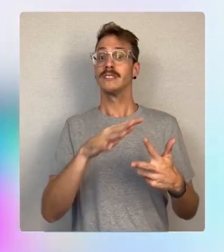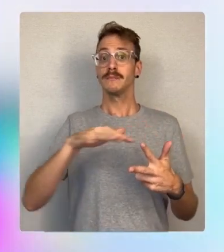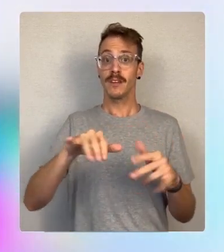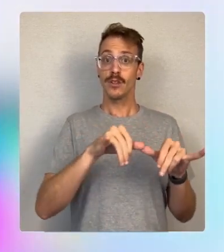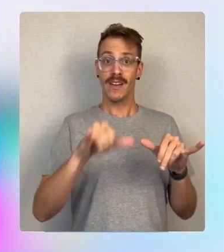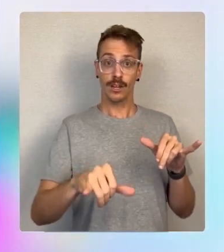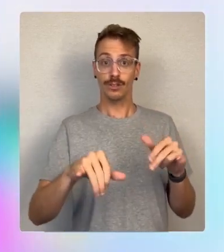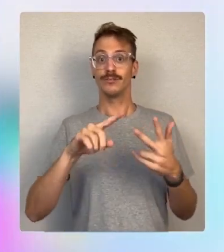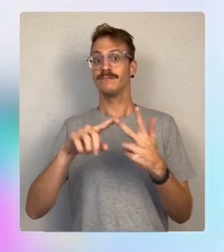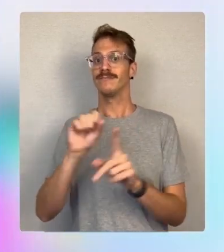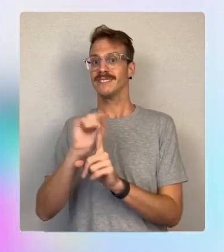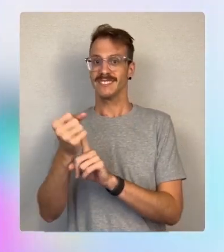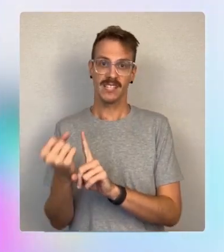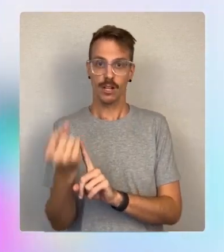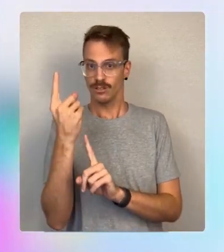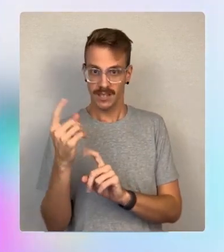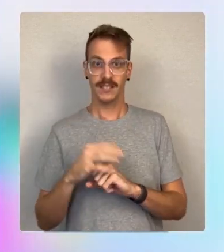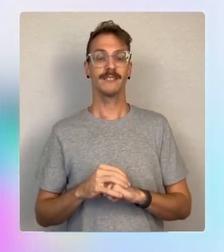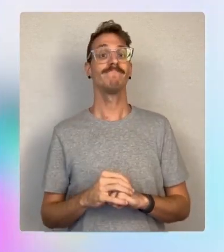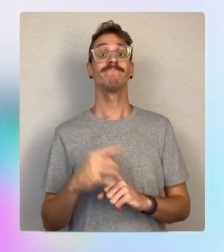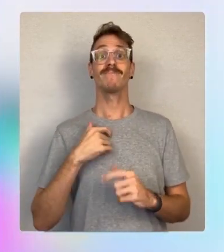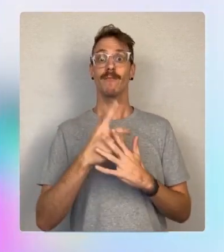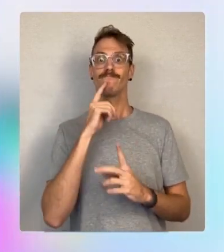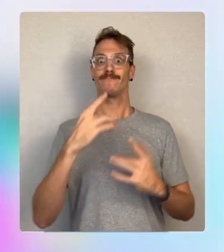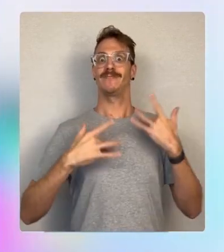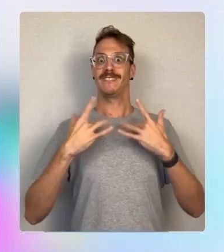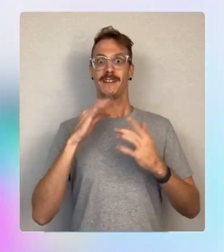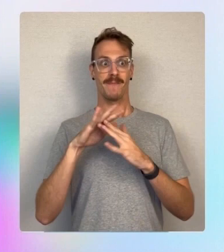I am very excited by the creative experiences